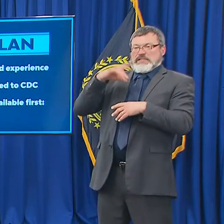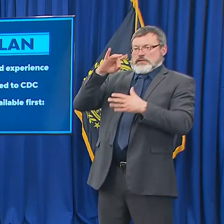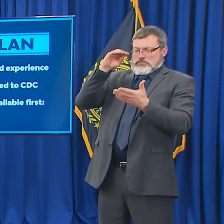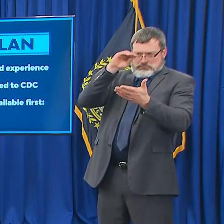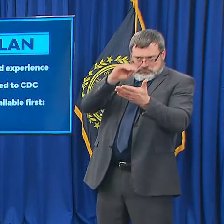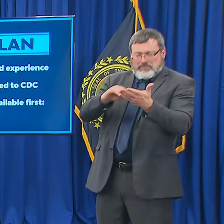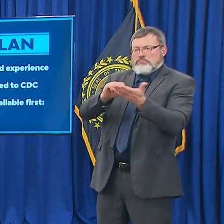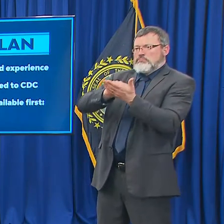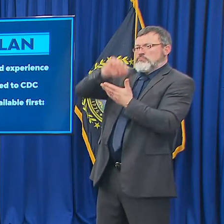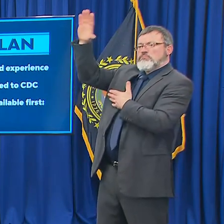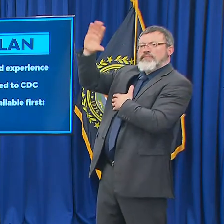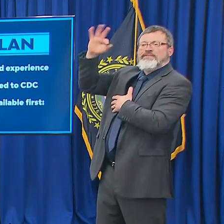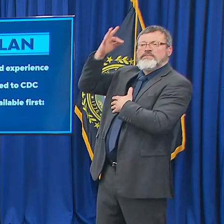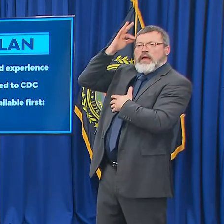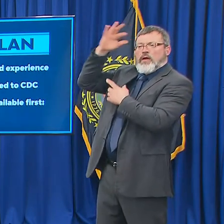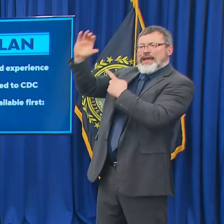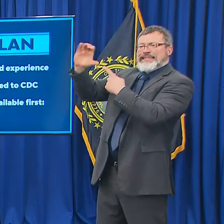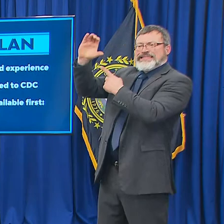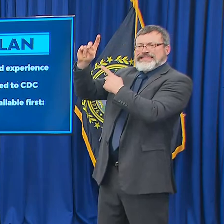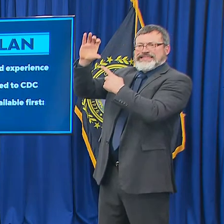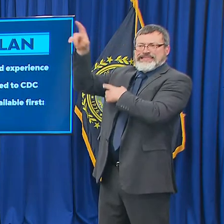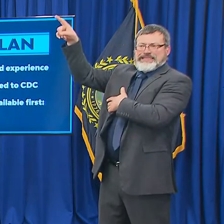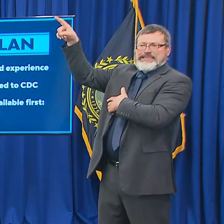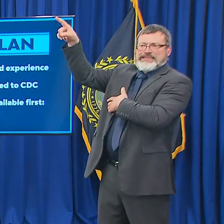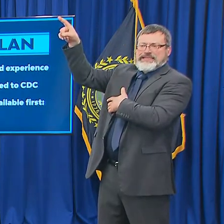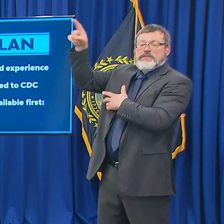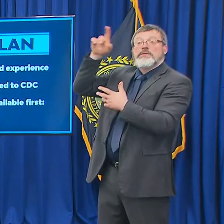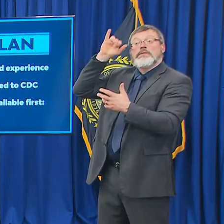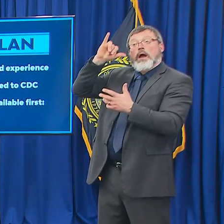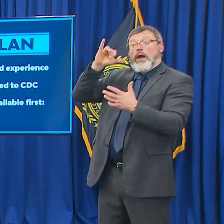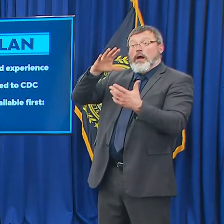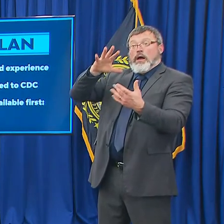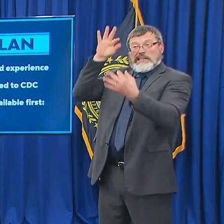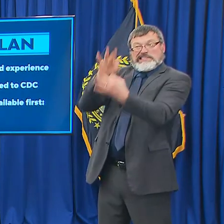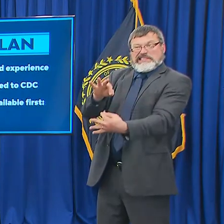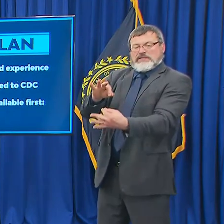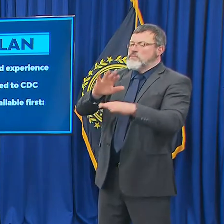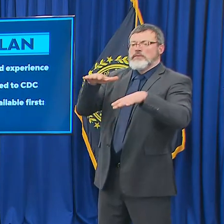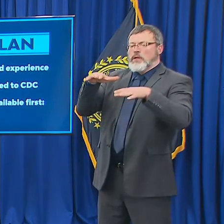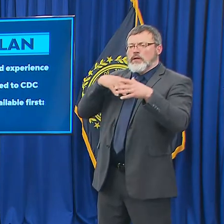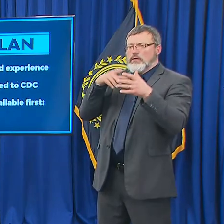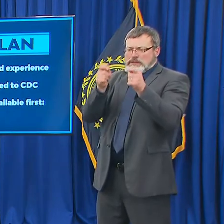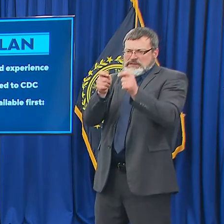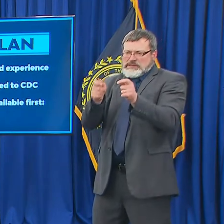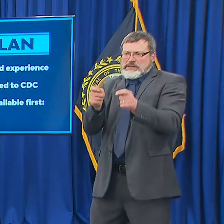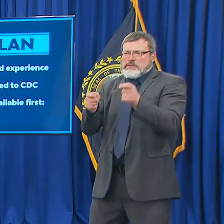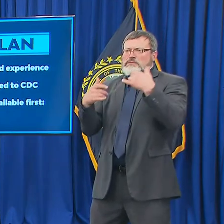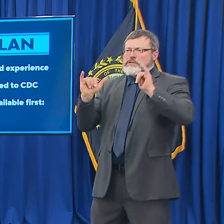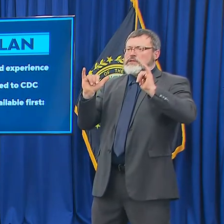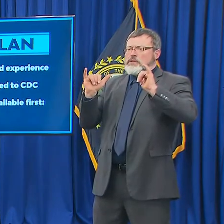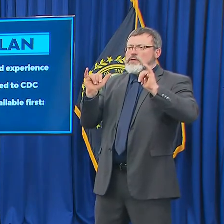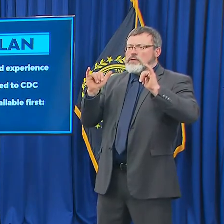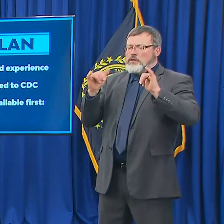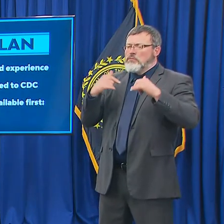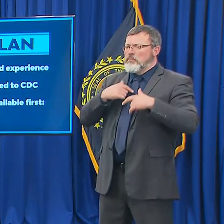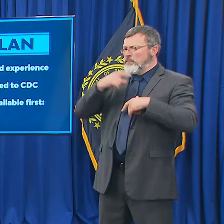We know that there are several different manufacturers that are developing covered 19 vaccines and most of these vaccine formulations